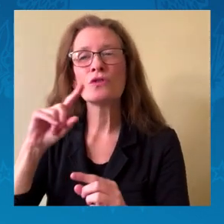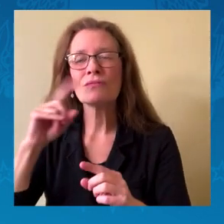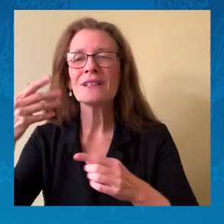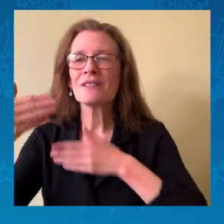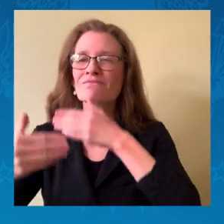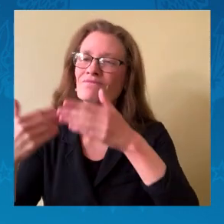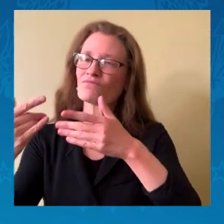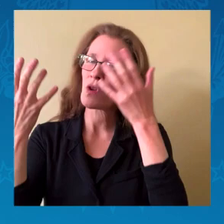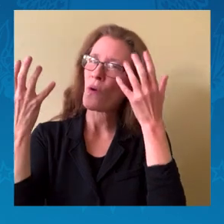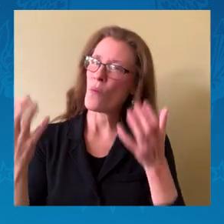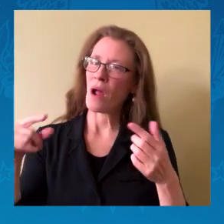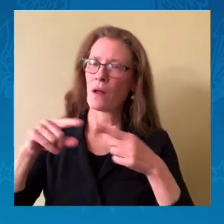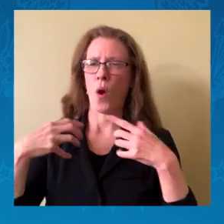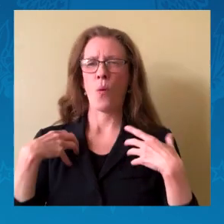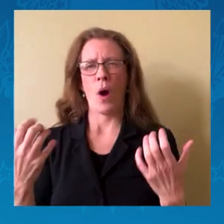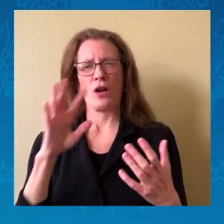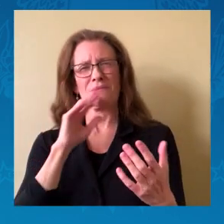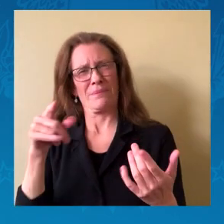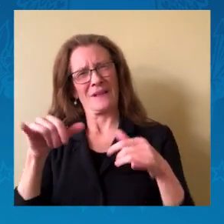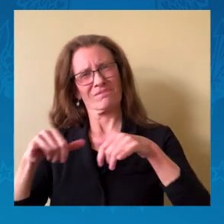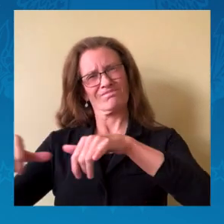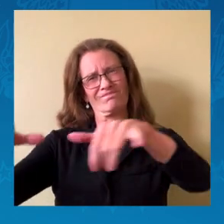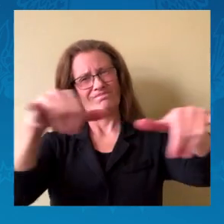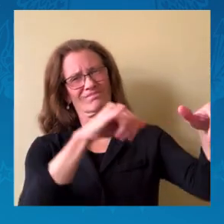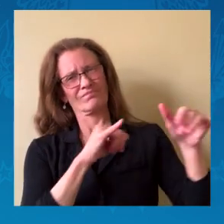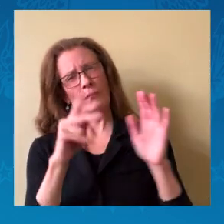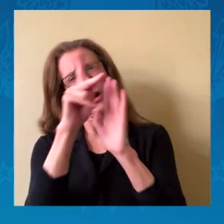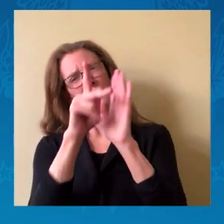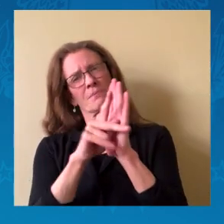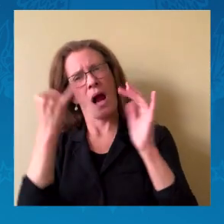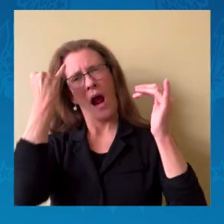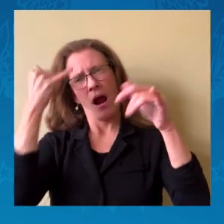a safe, transparent, peaceful and prosperous approach